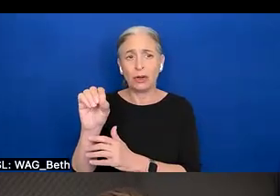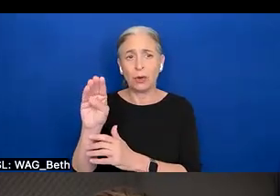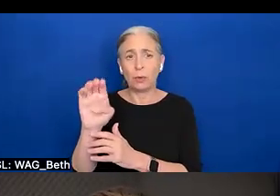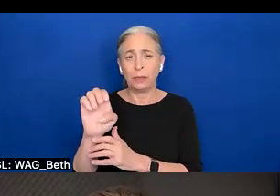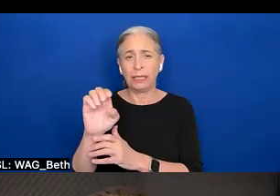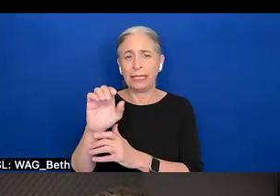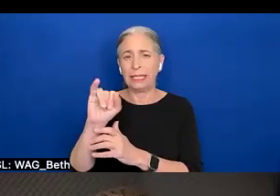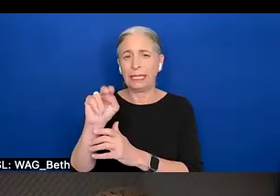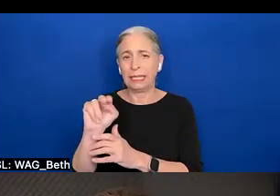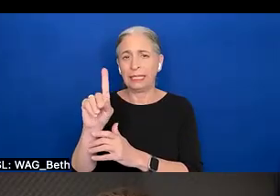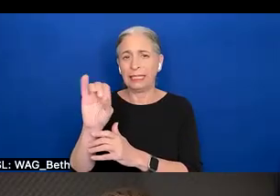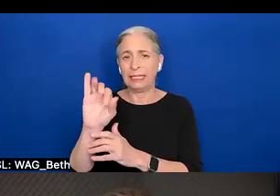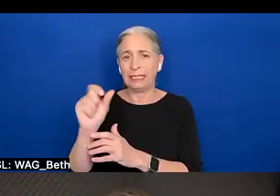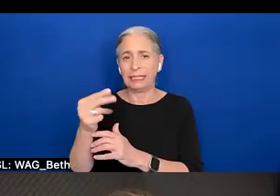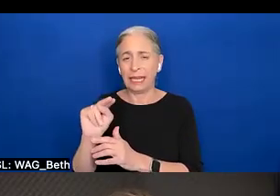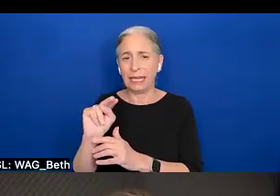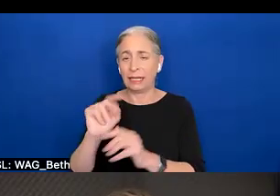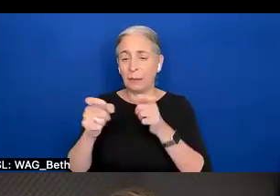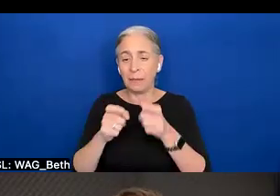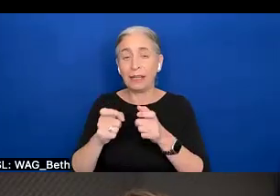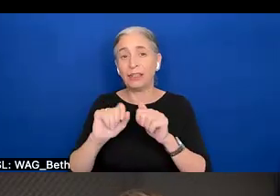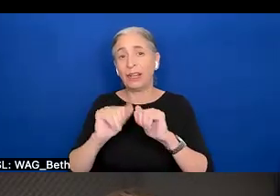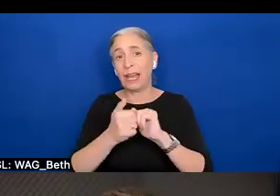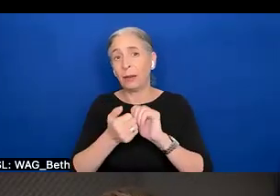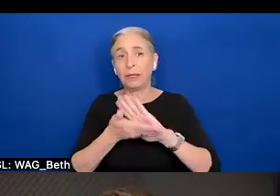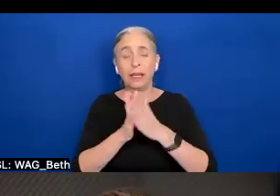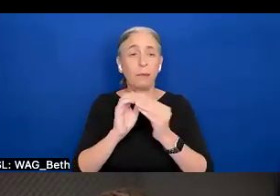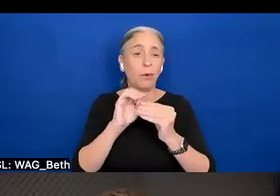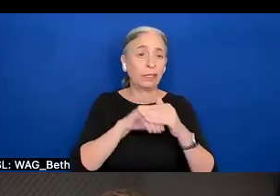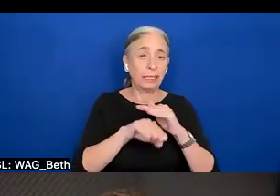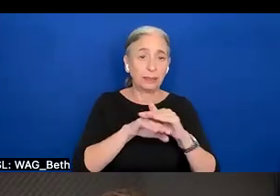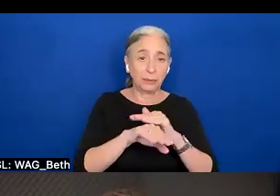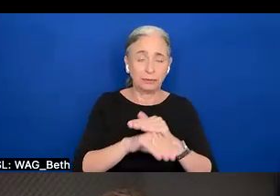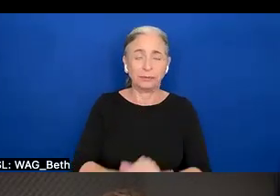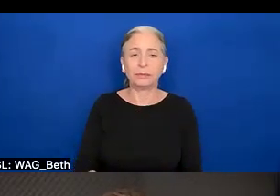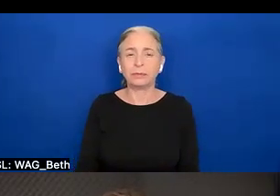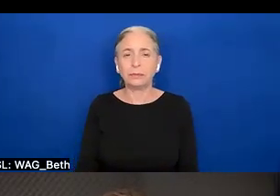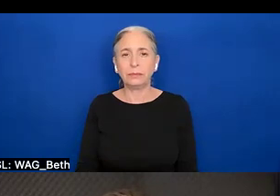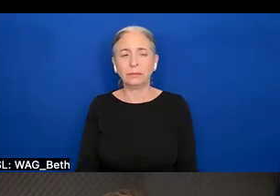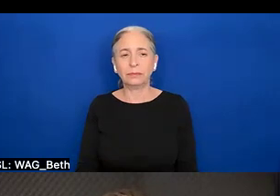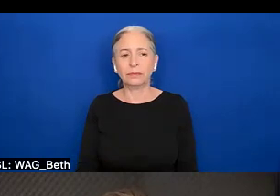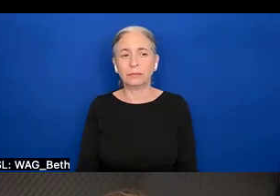the layout can be managed to make it more accessible.